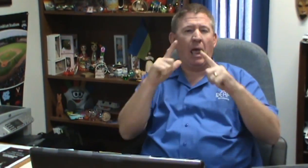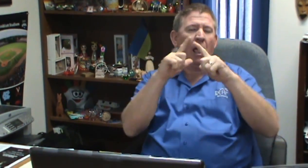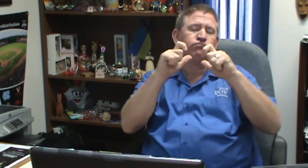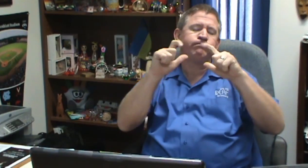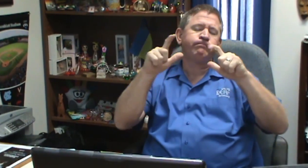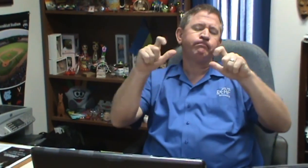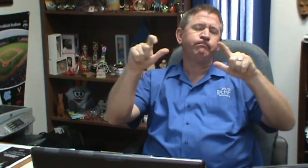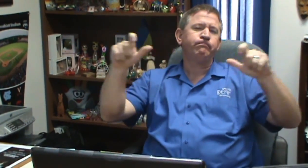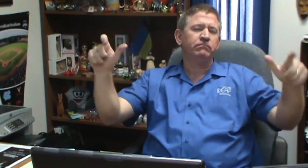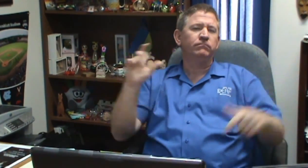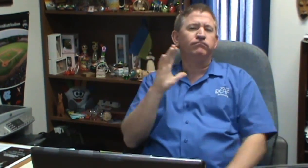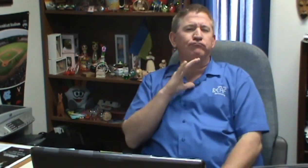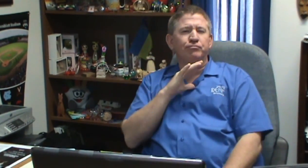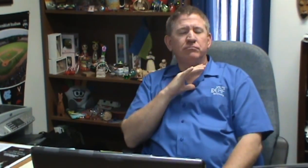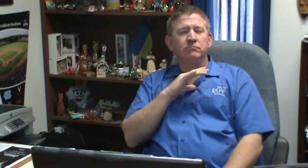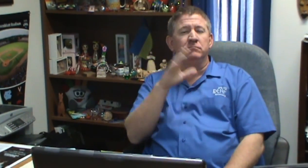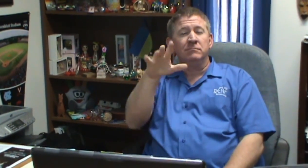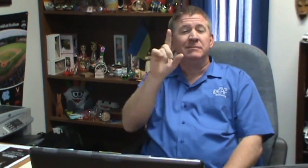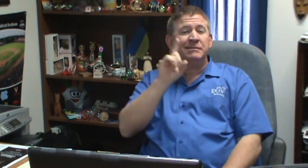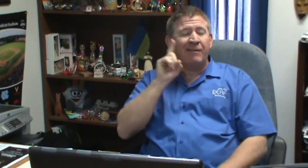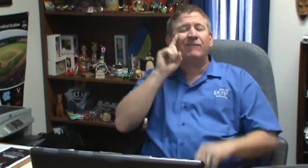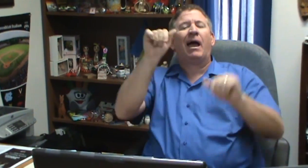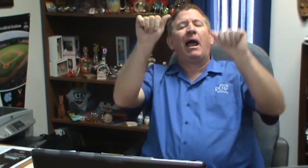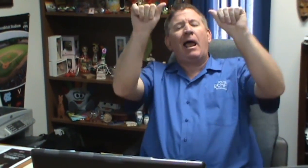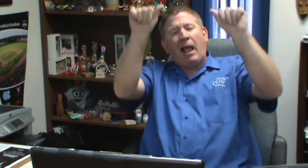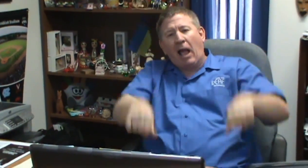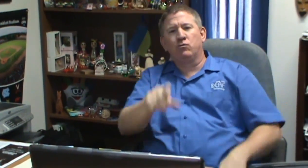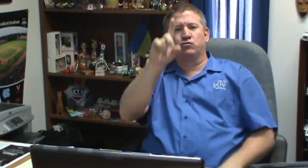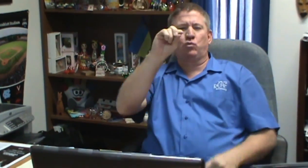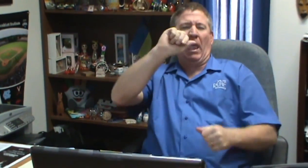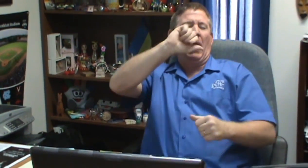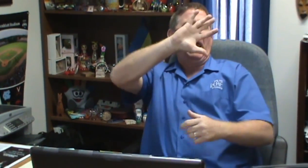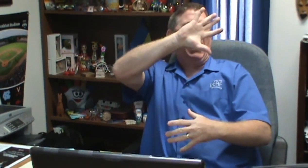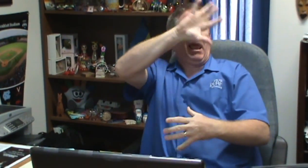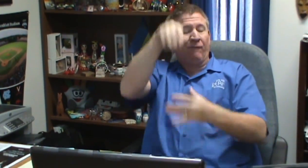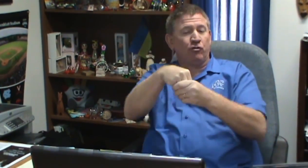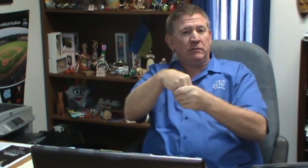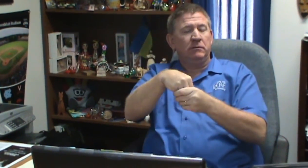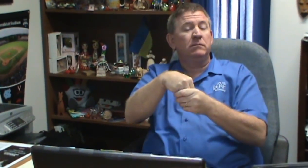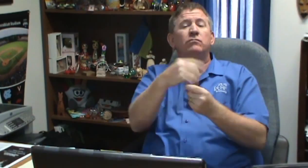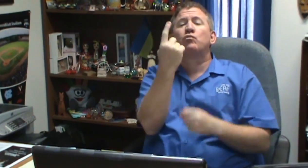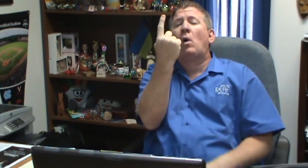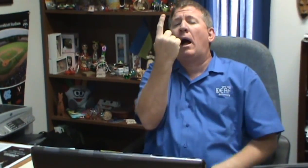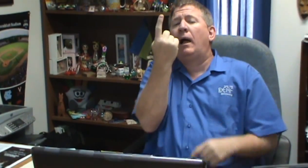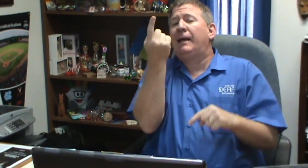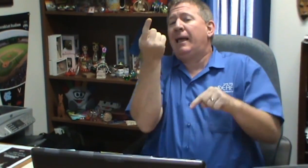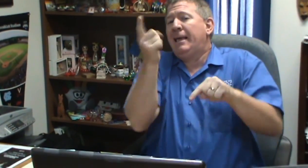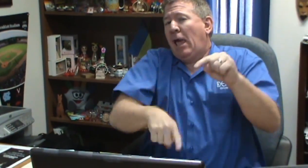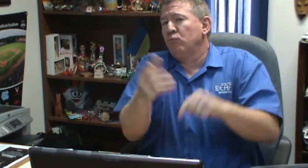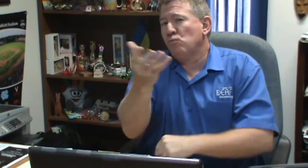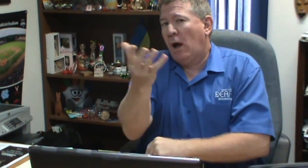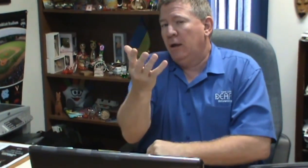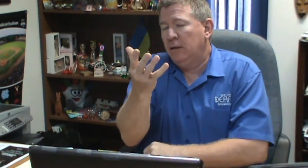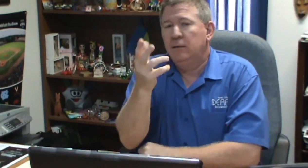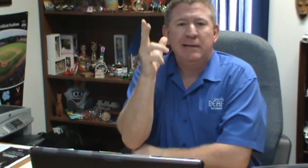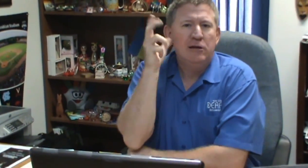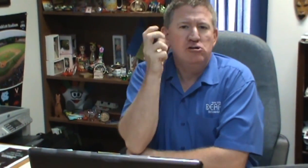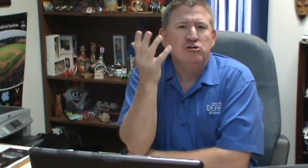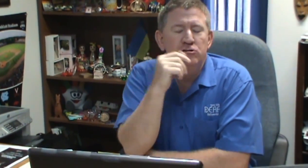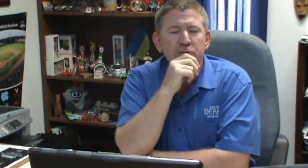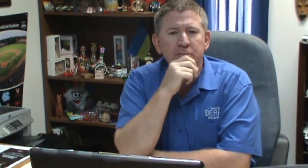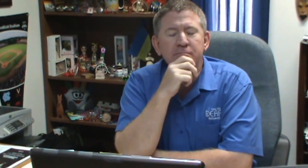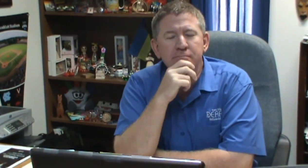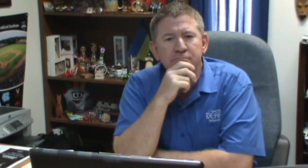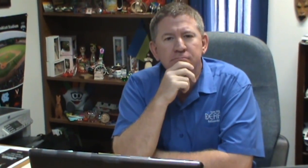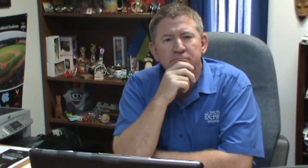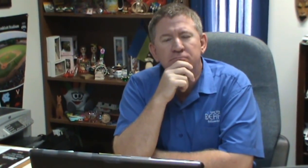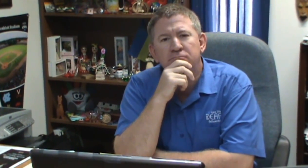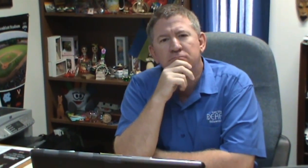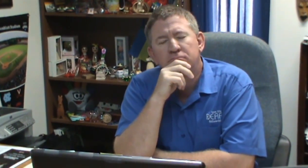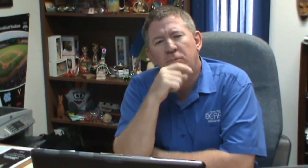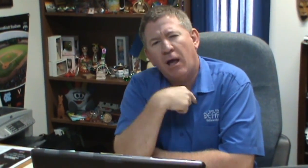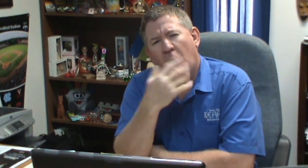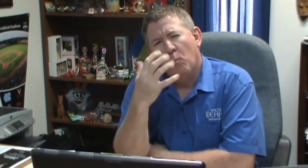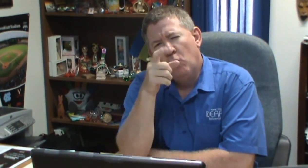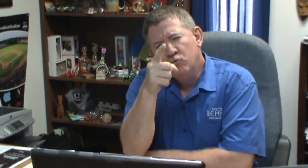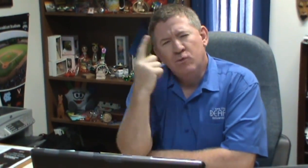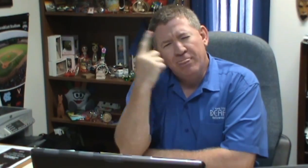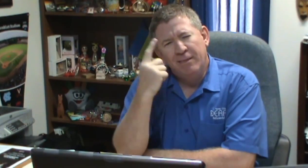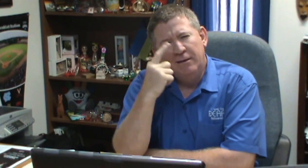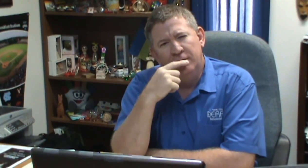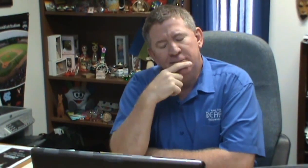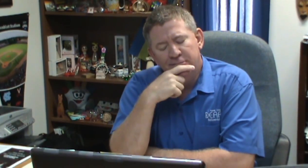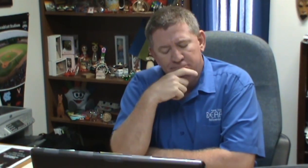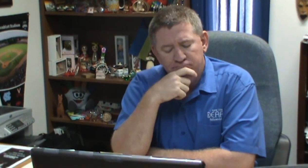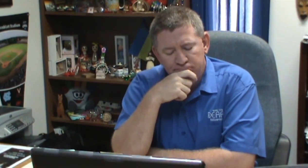lawyers. They can do whatever they want. Deaf people can do everything except hear. So I